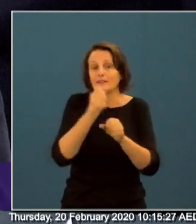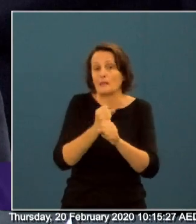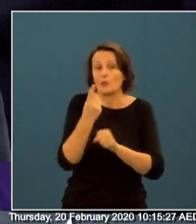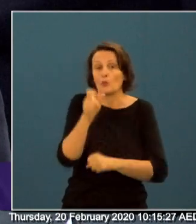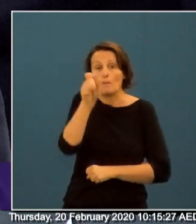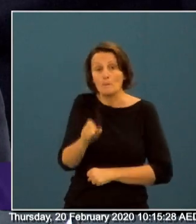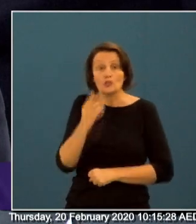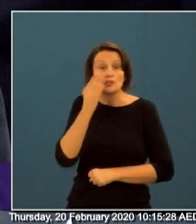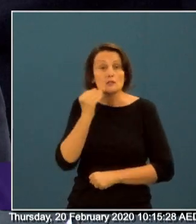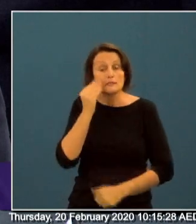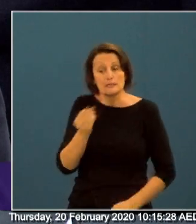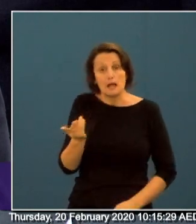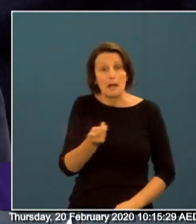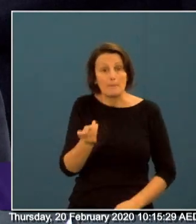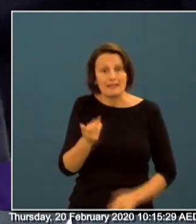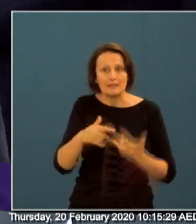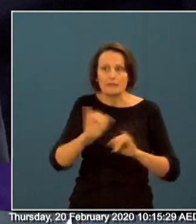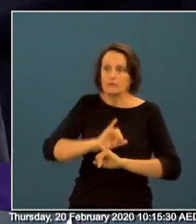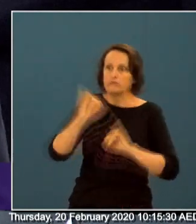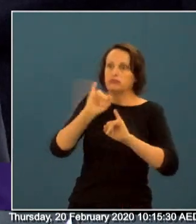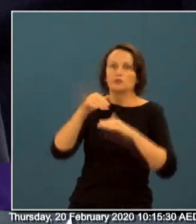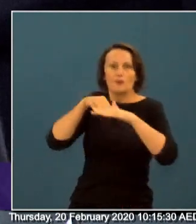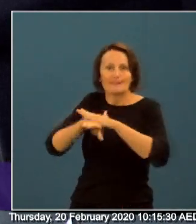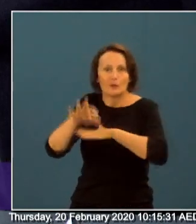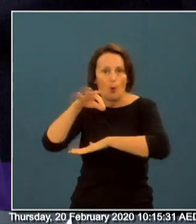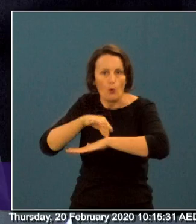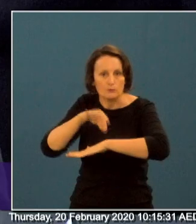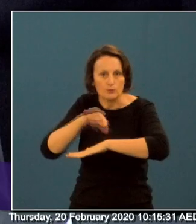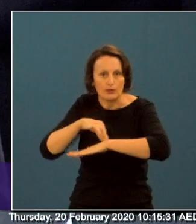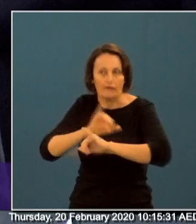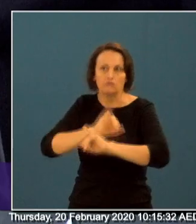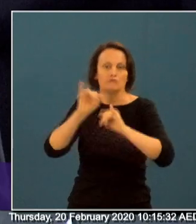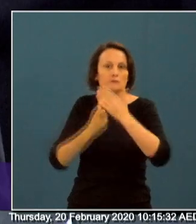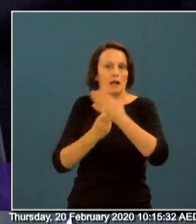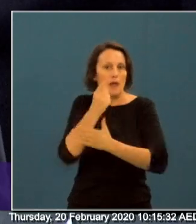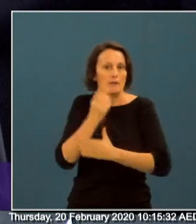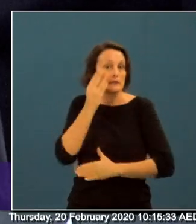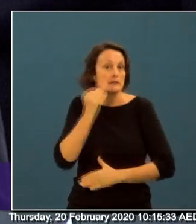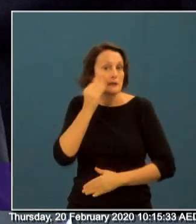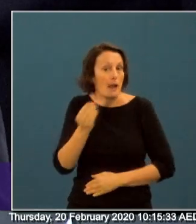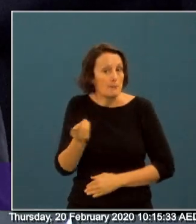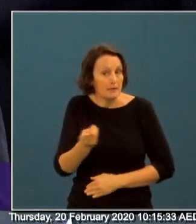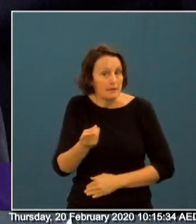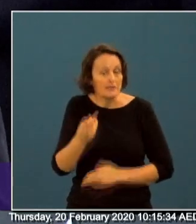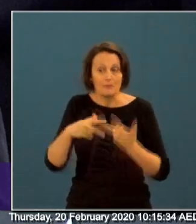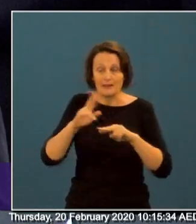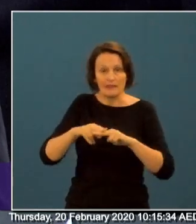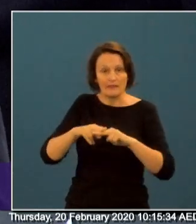an acute episode, but it's discovered, as a result of investigation,